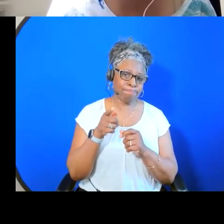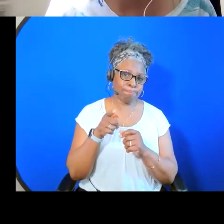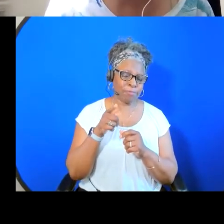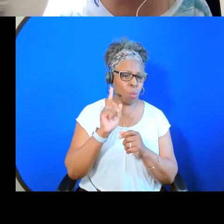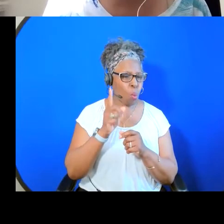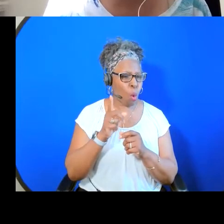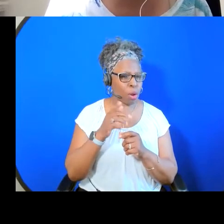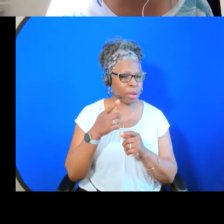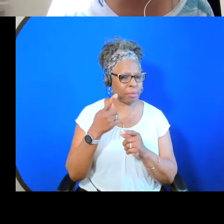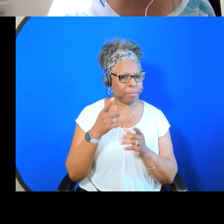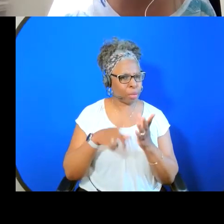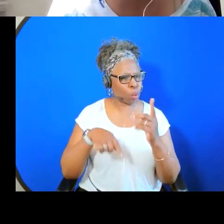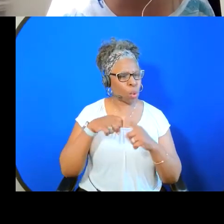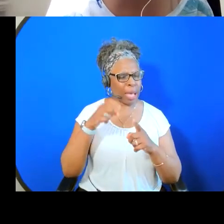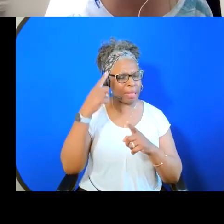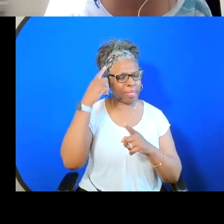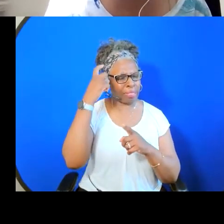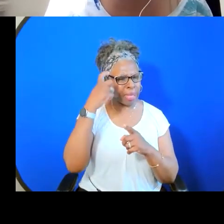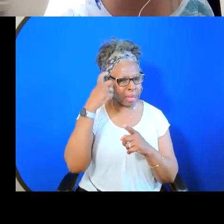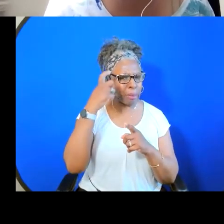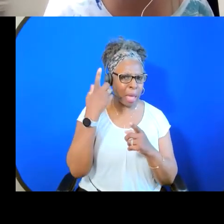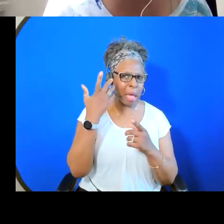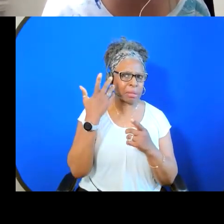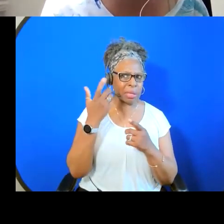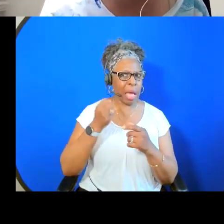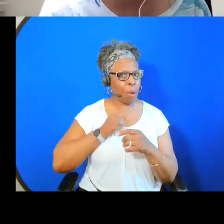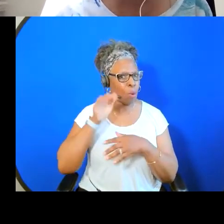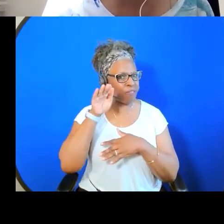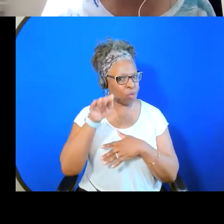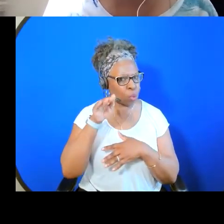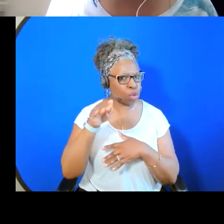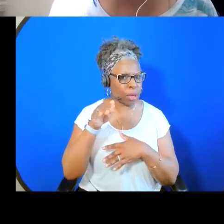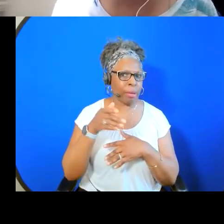And I think there is space in the art world for more collaborations with movements and